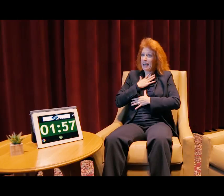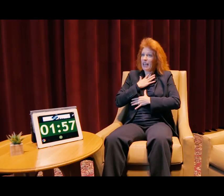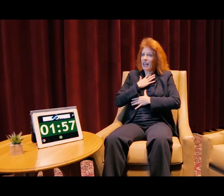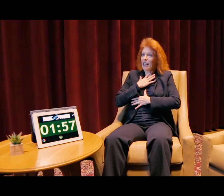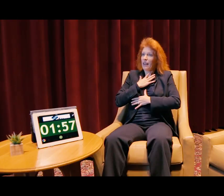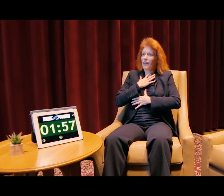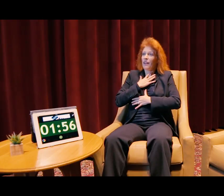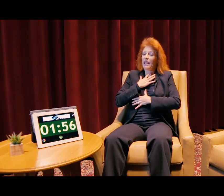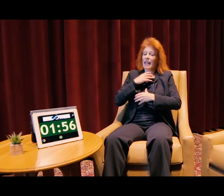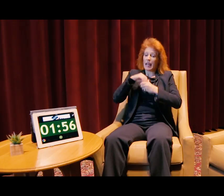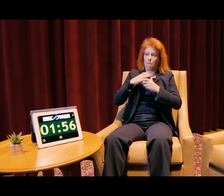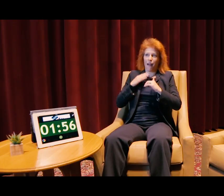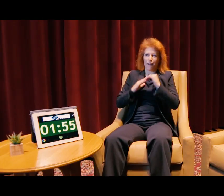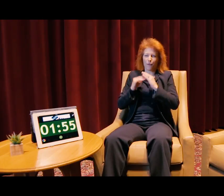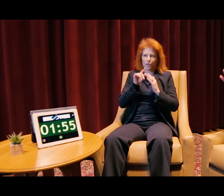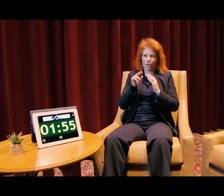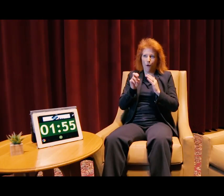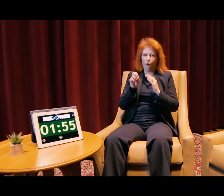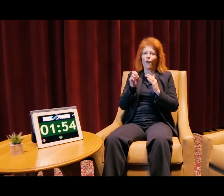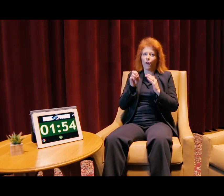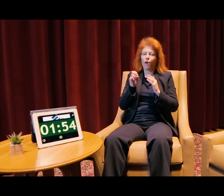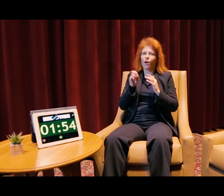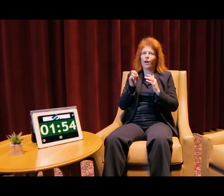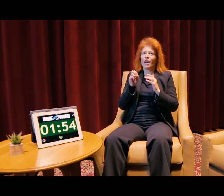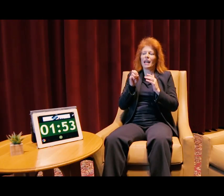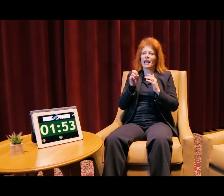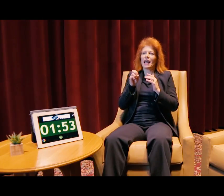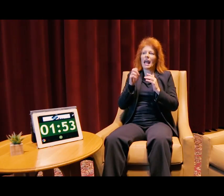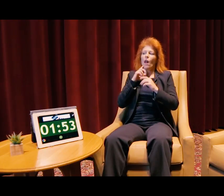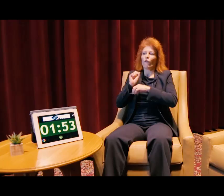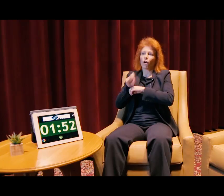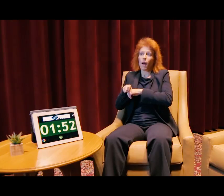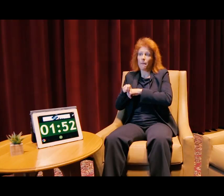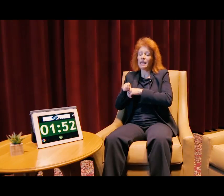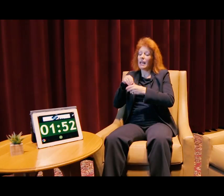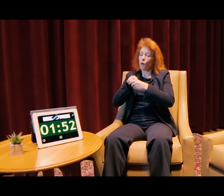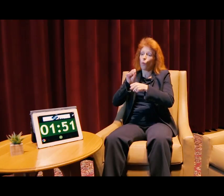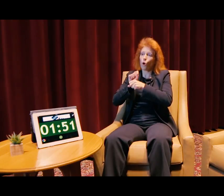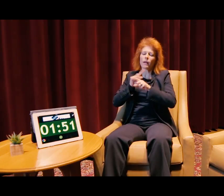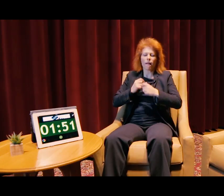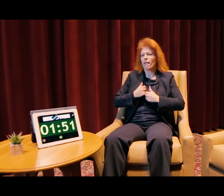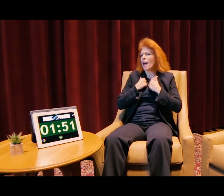within my comfort zone, risks that I can take and sort of overcome both in work and in life.